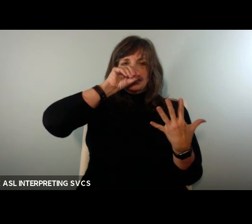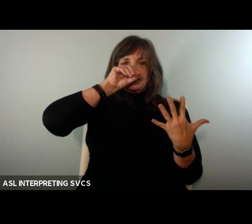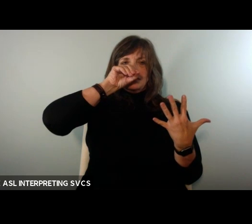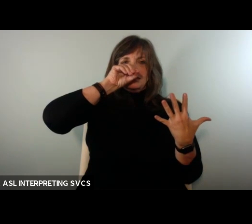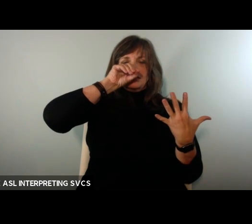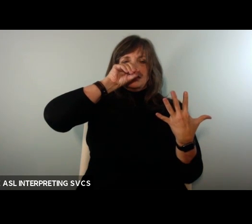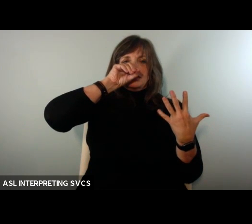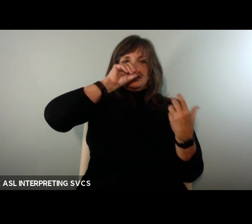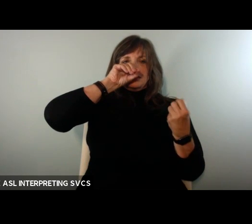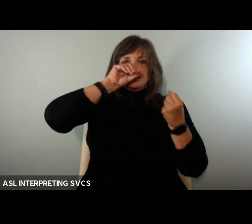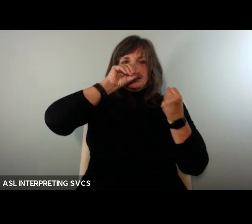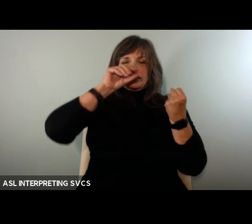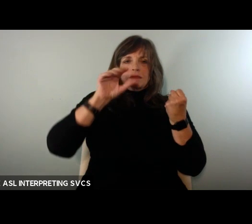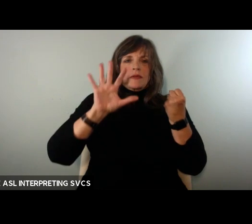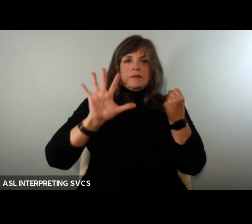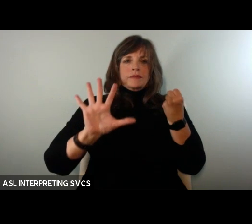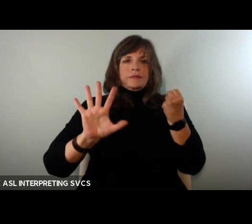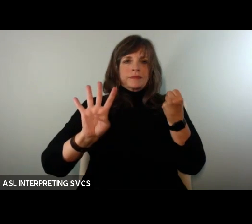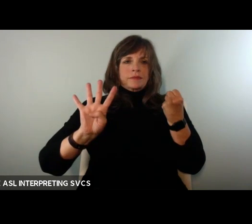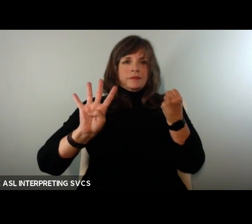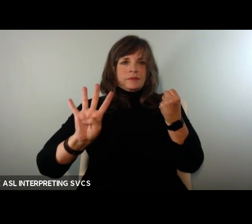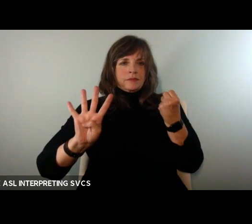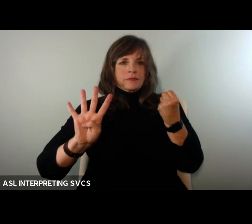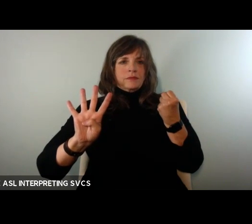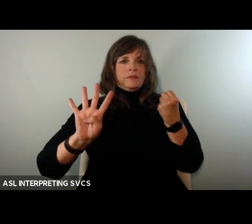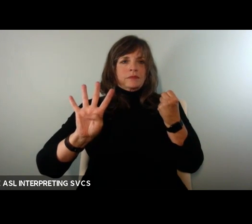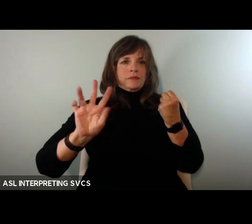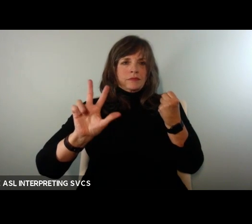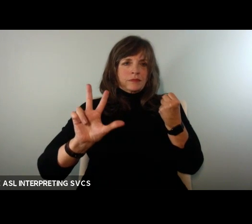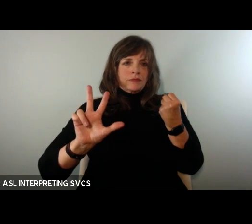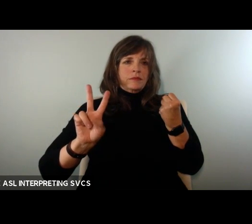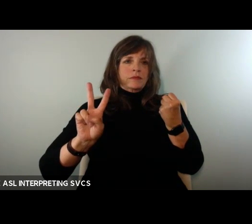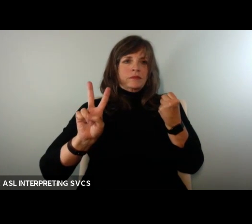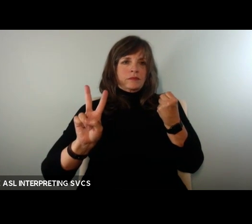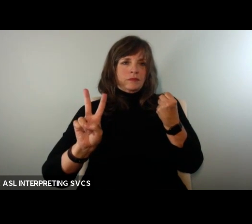Hold, five, four, three, two, one.